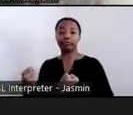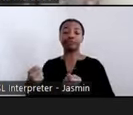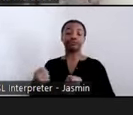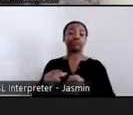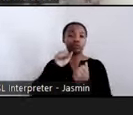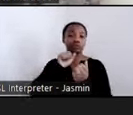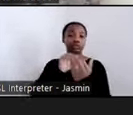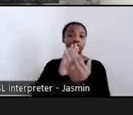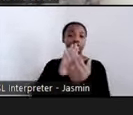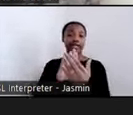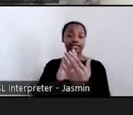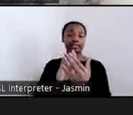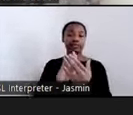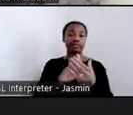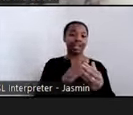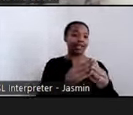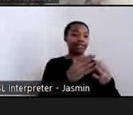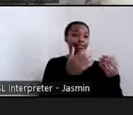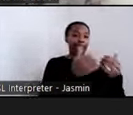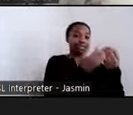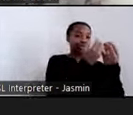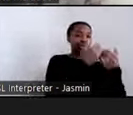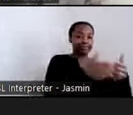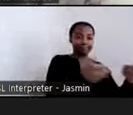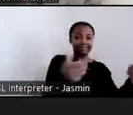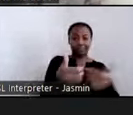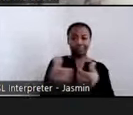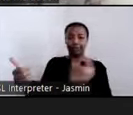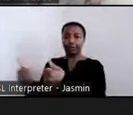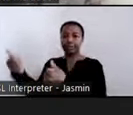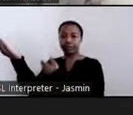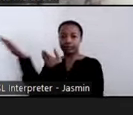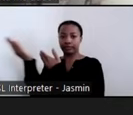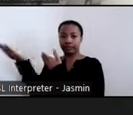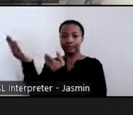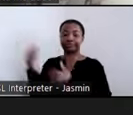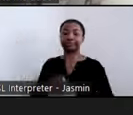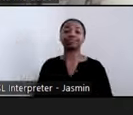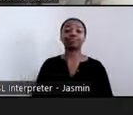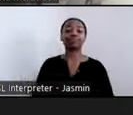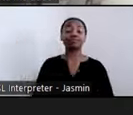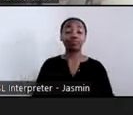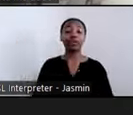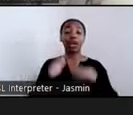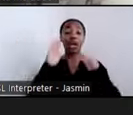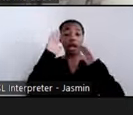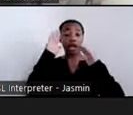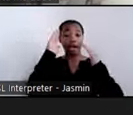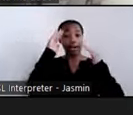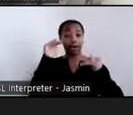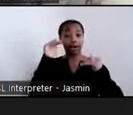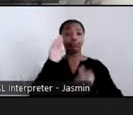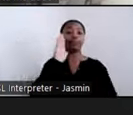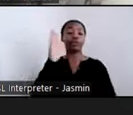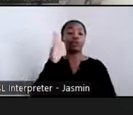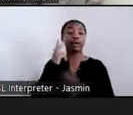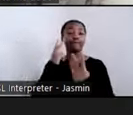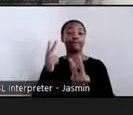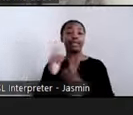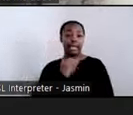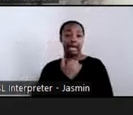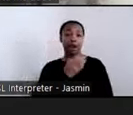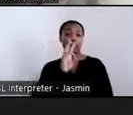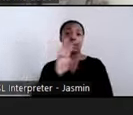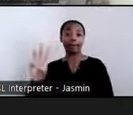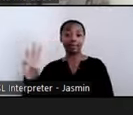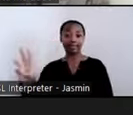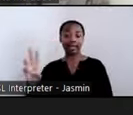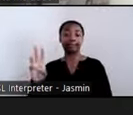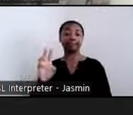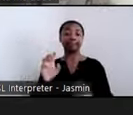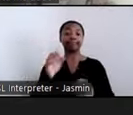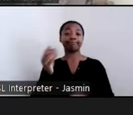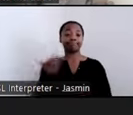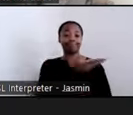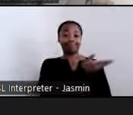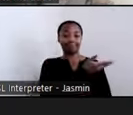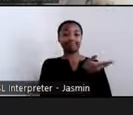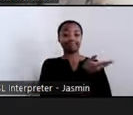After the webinar, I hope you will look at website. It will be on the slide. At the end,